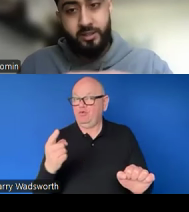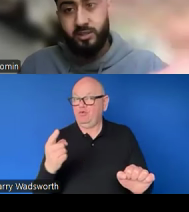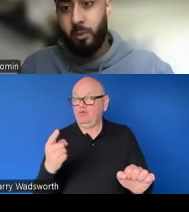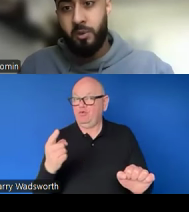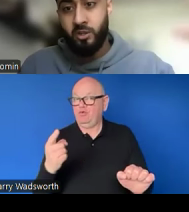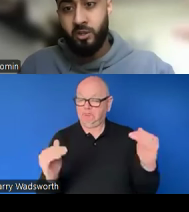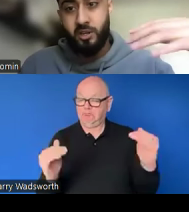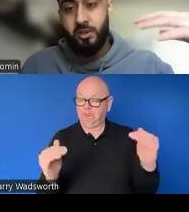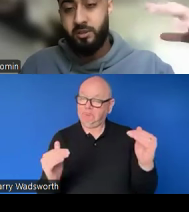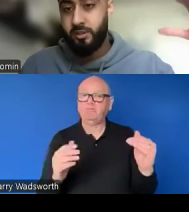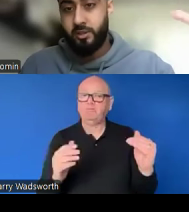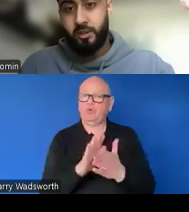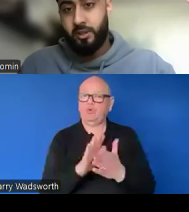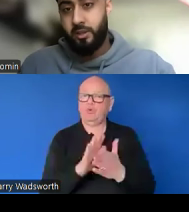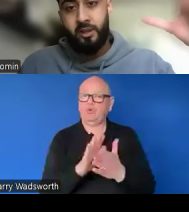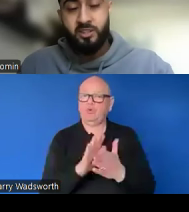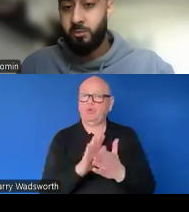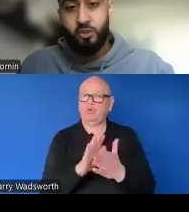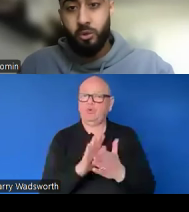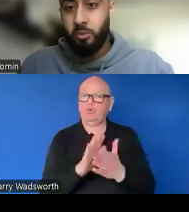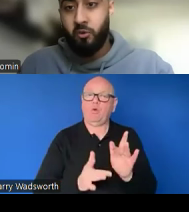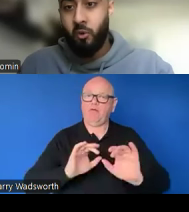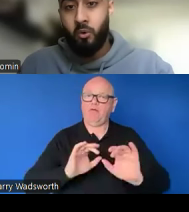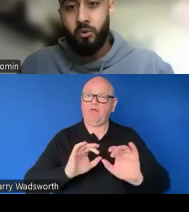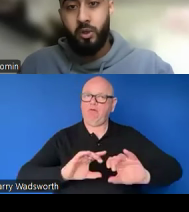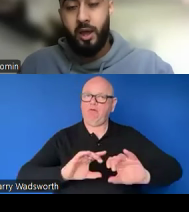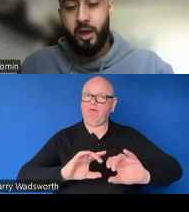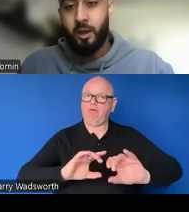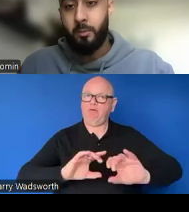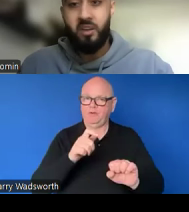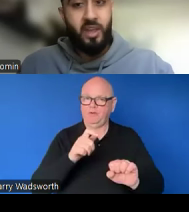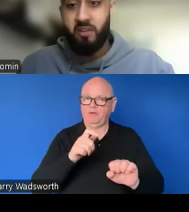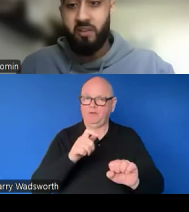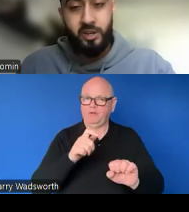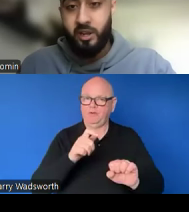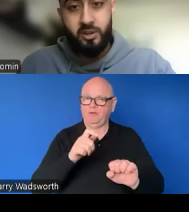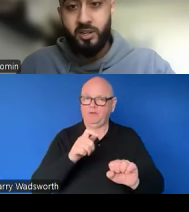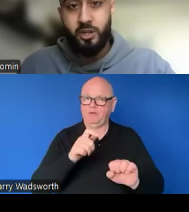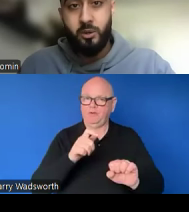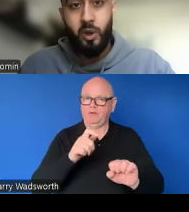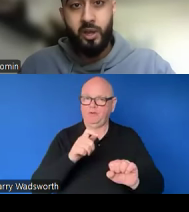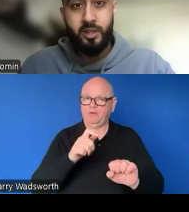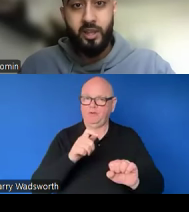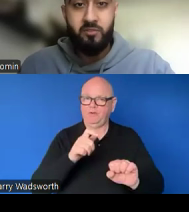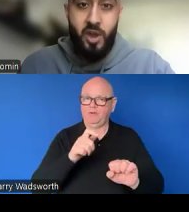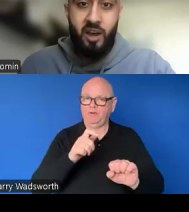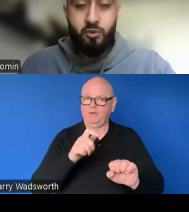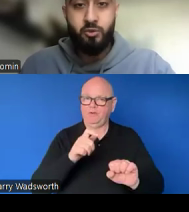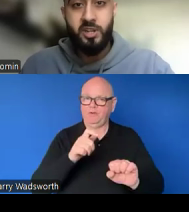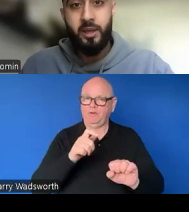This webinar is going to be suitable for everyone here, essentially. Even if you have used it,